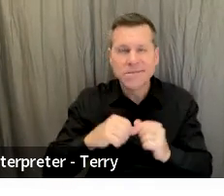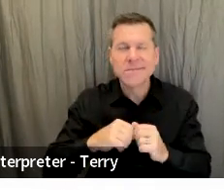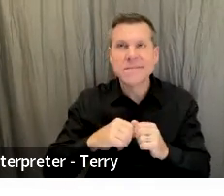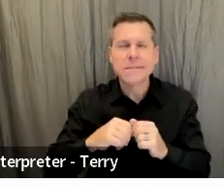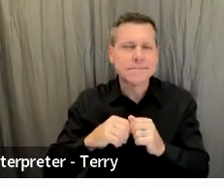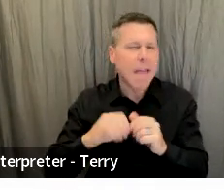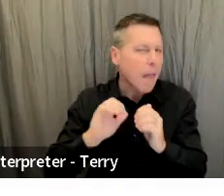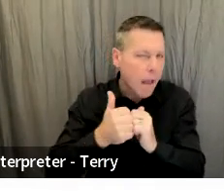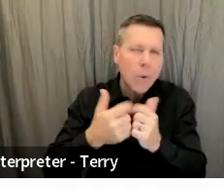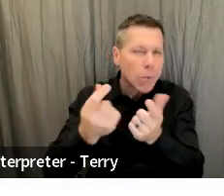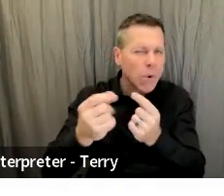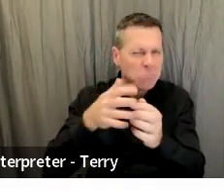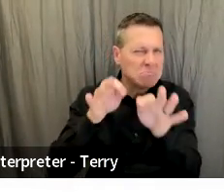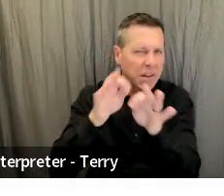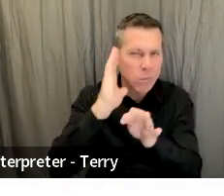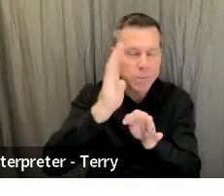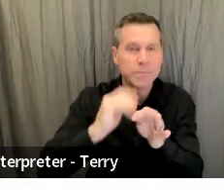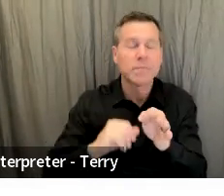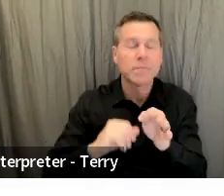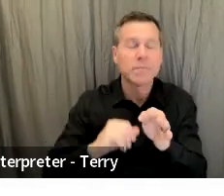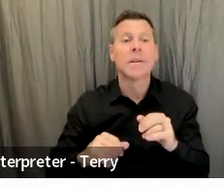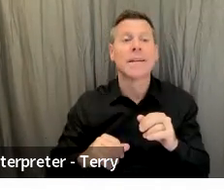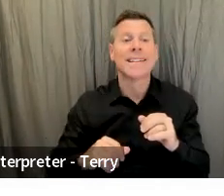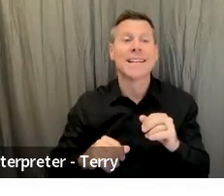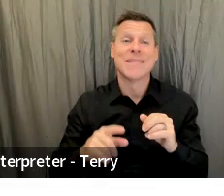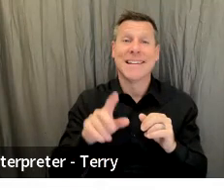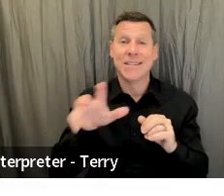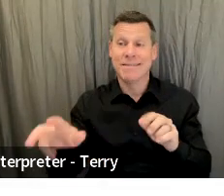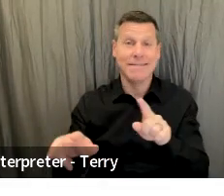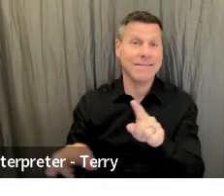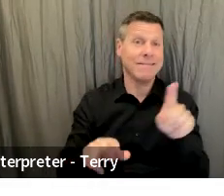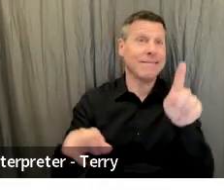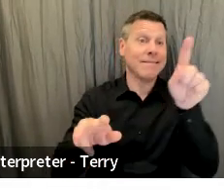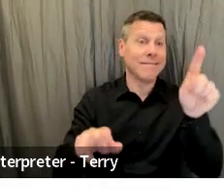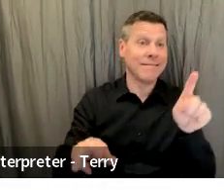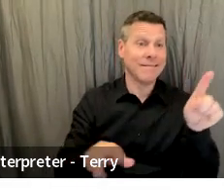But I'm going to start by going into the modules